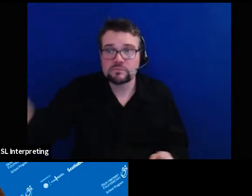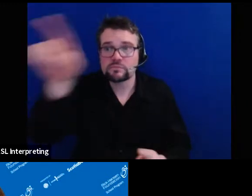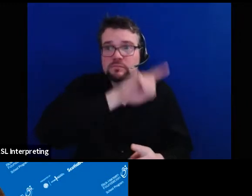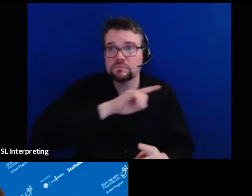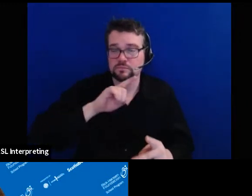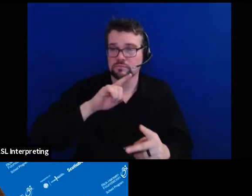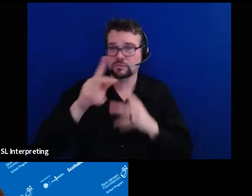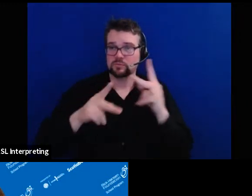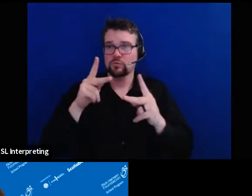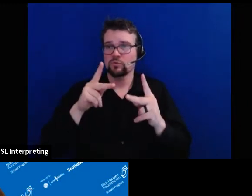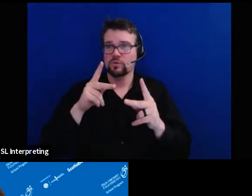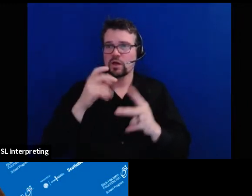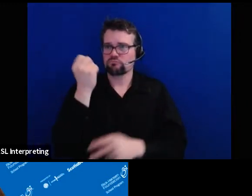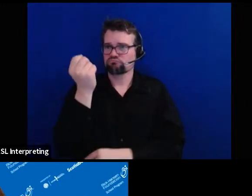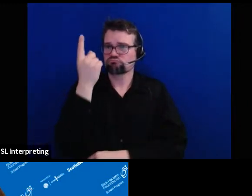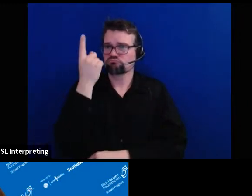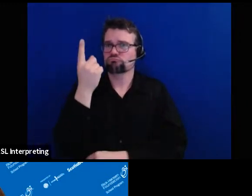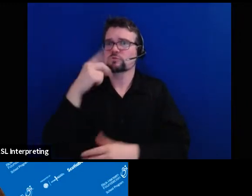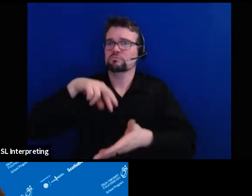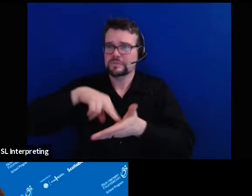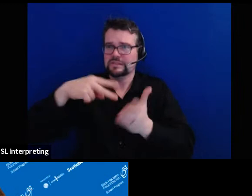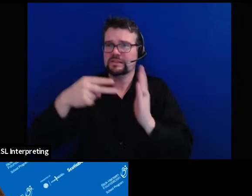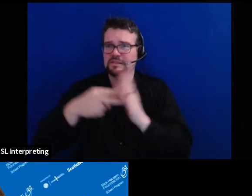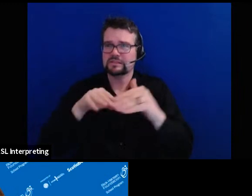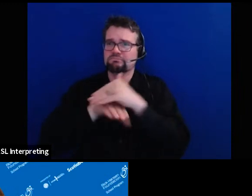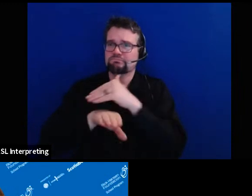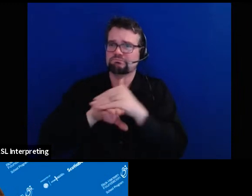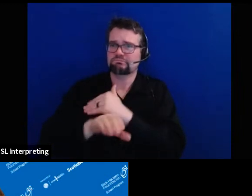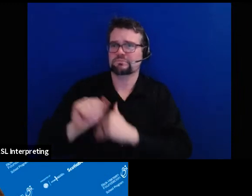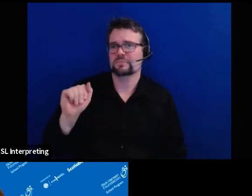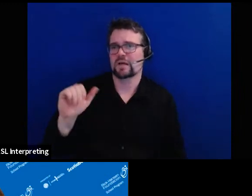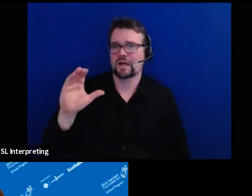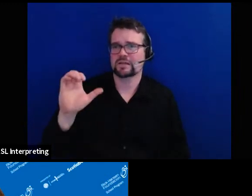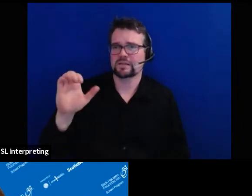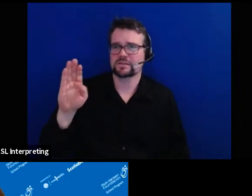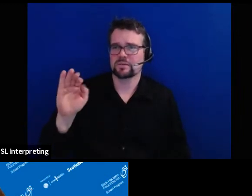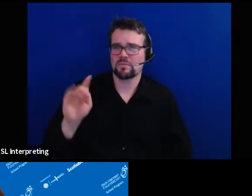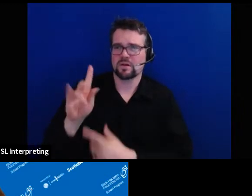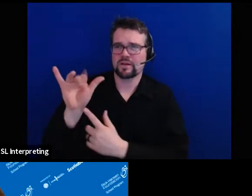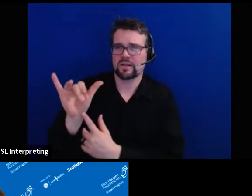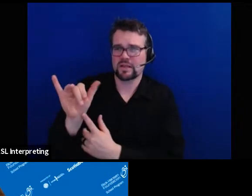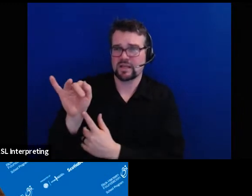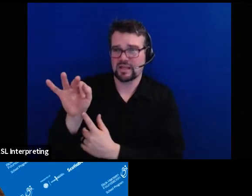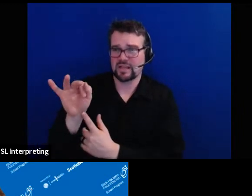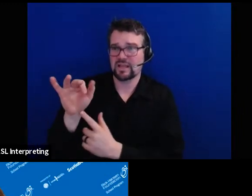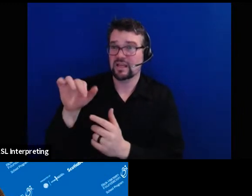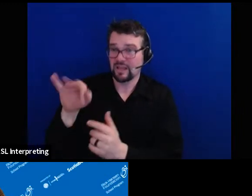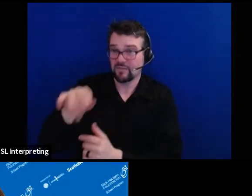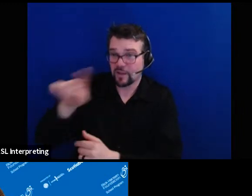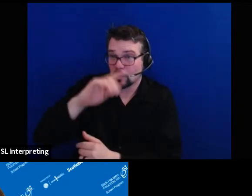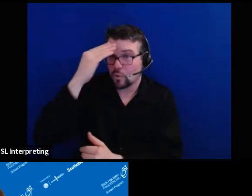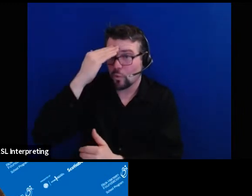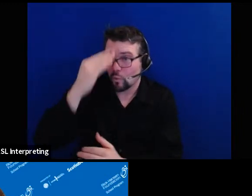ACCESSIBILITY MEANS, THEN THAT COULD SOLVE ALL OUR CHALLENGES